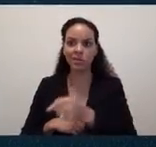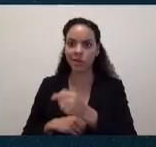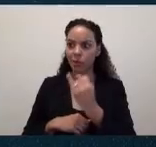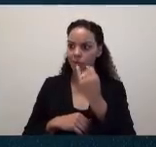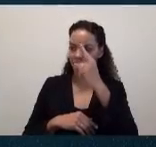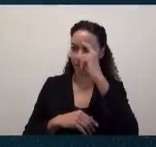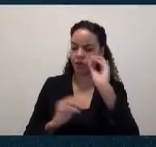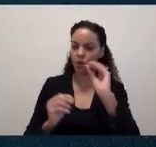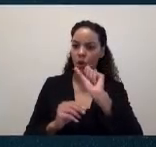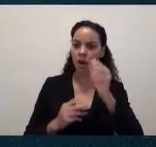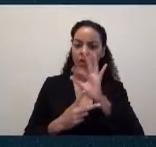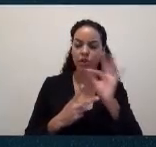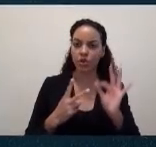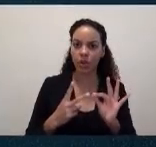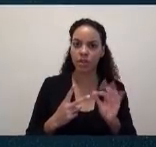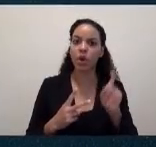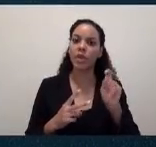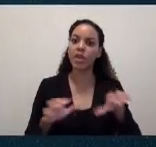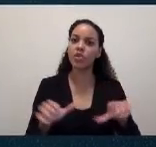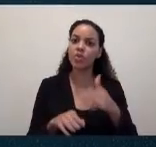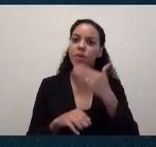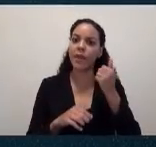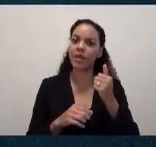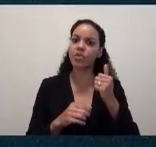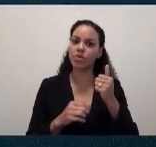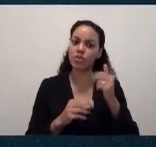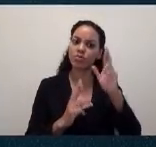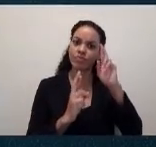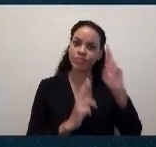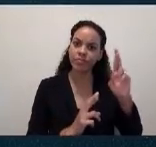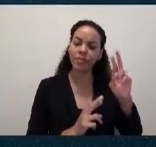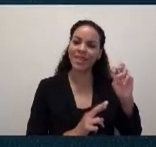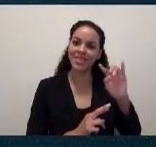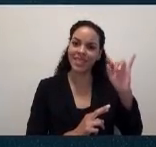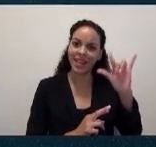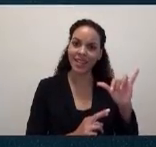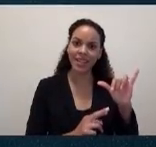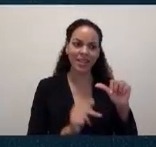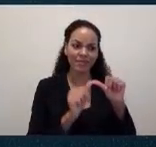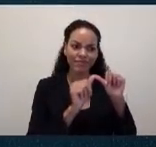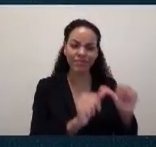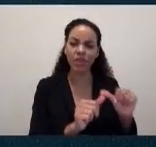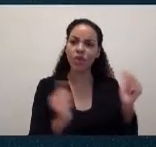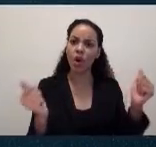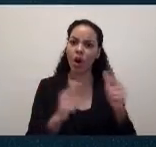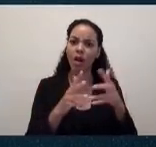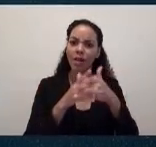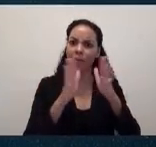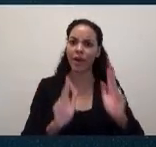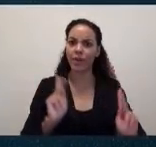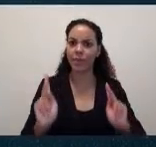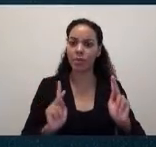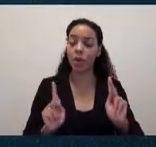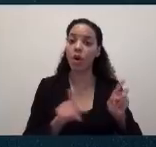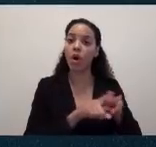health, and financial stability of all Americans. And beyond this, we must remember the other caregiving crisis,